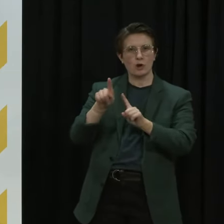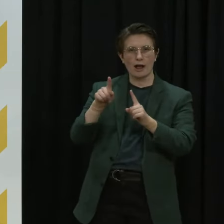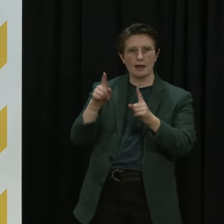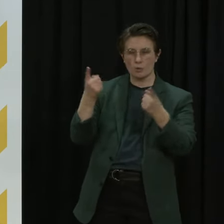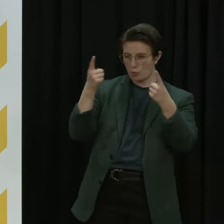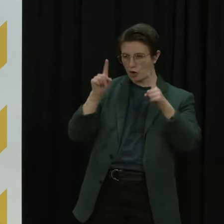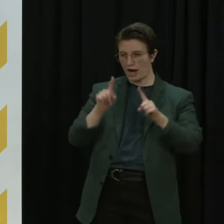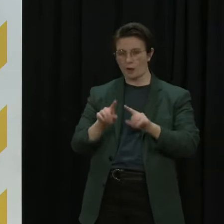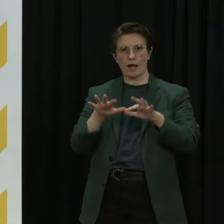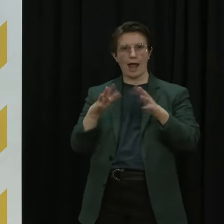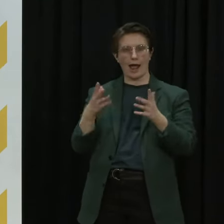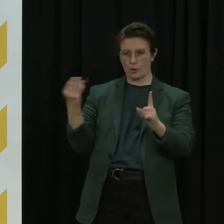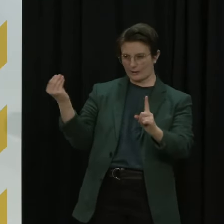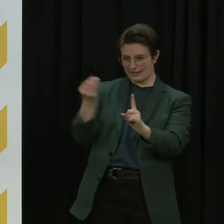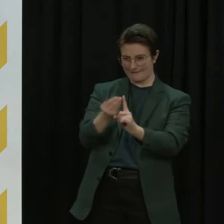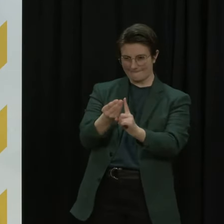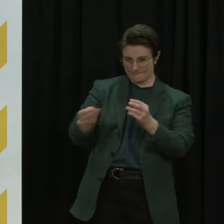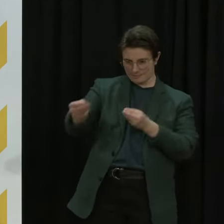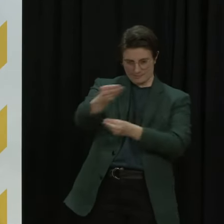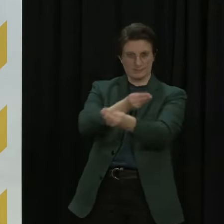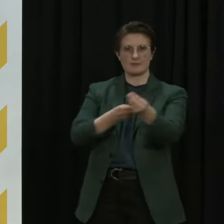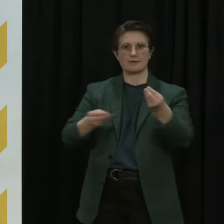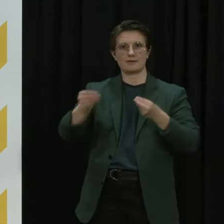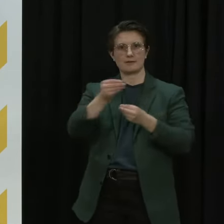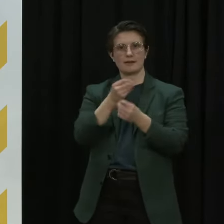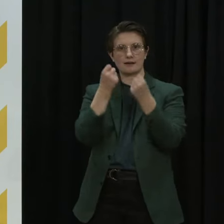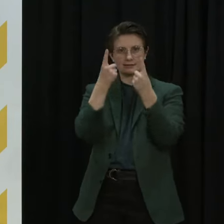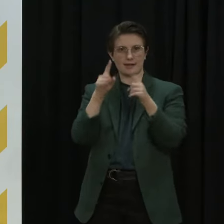We have used whole genome